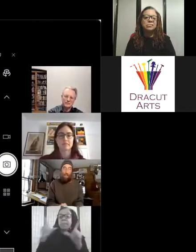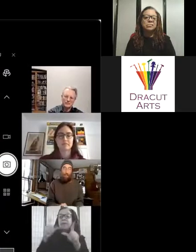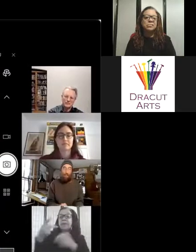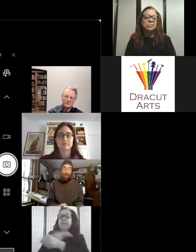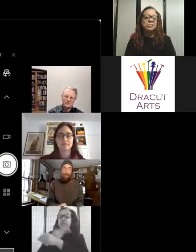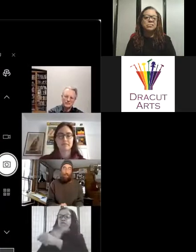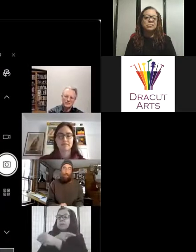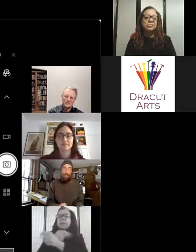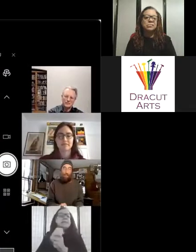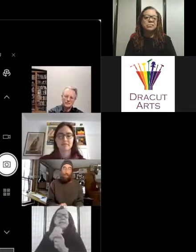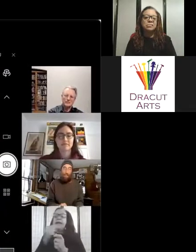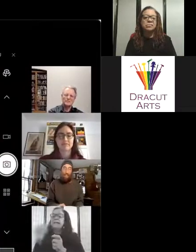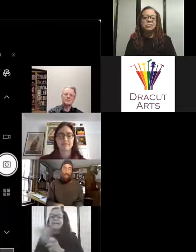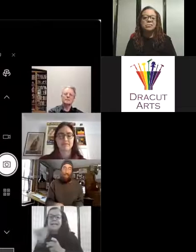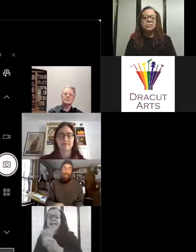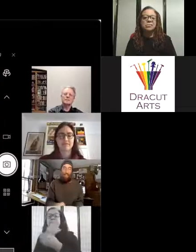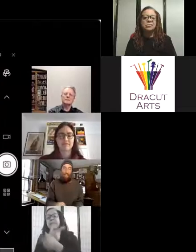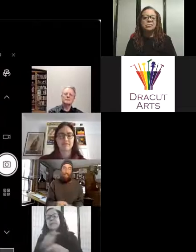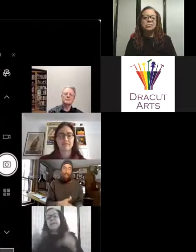of the wolf. And he has to make a decision.